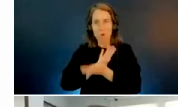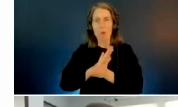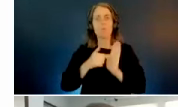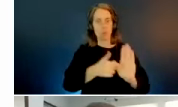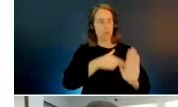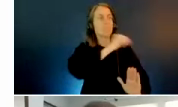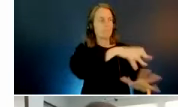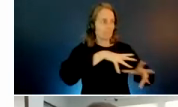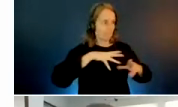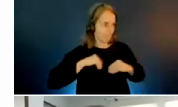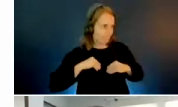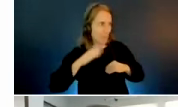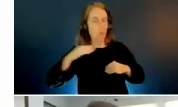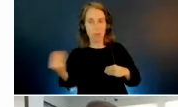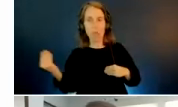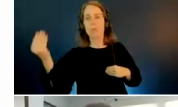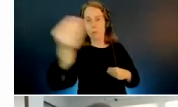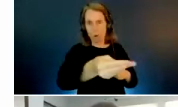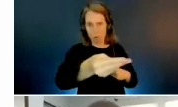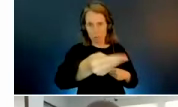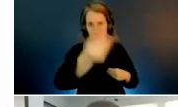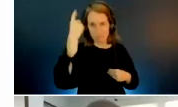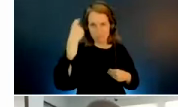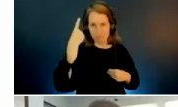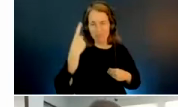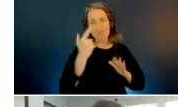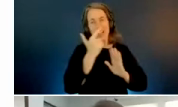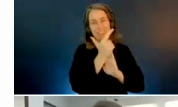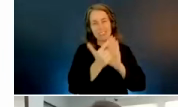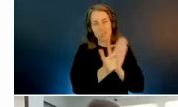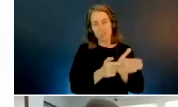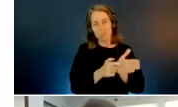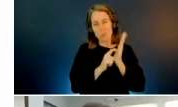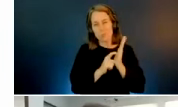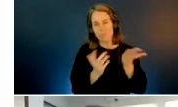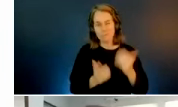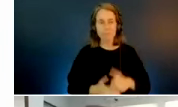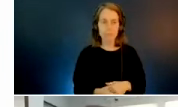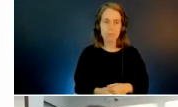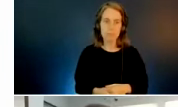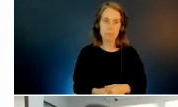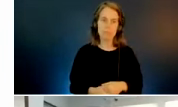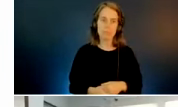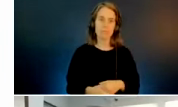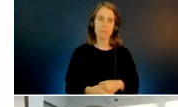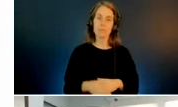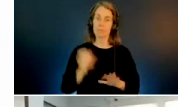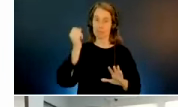to be able to legally turn in your your absentee ballot um there are special rules